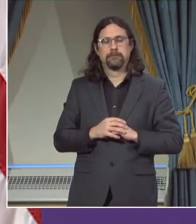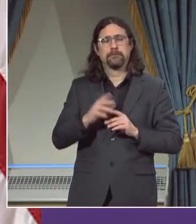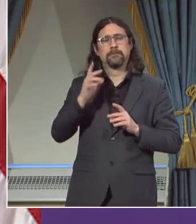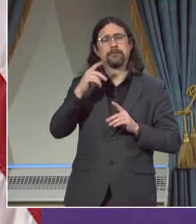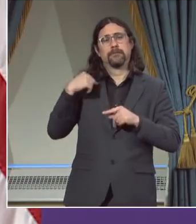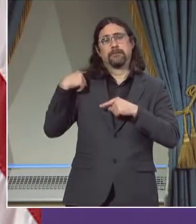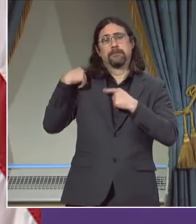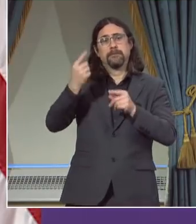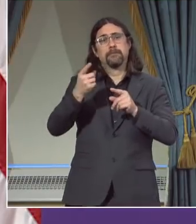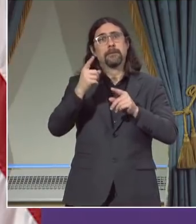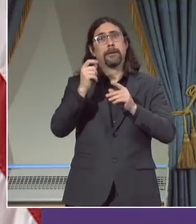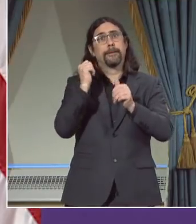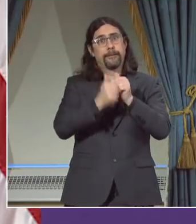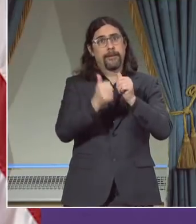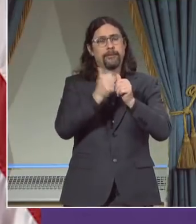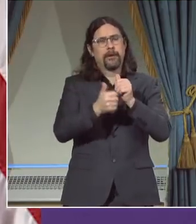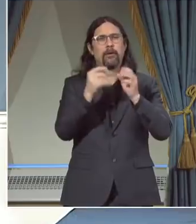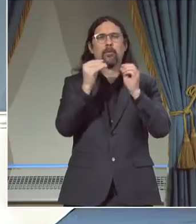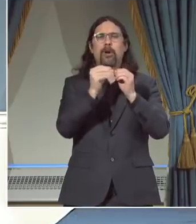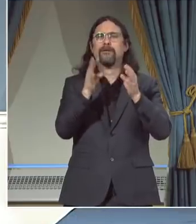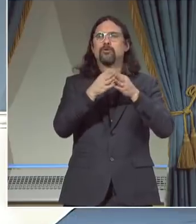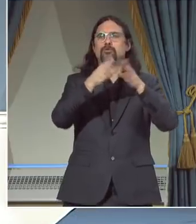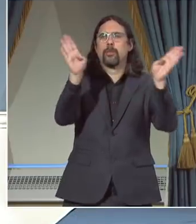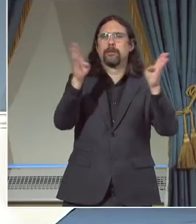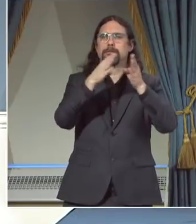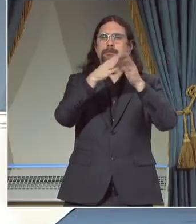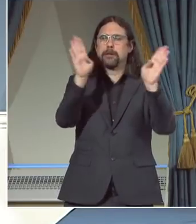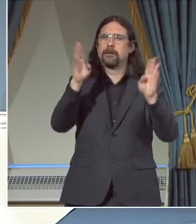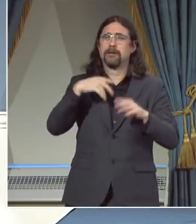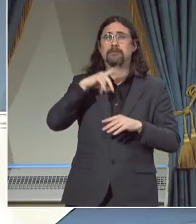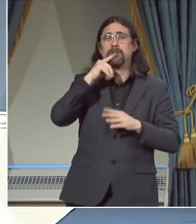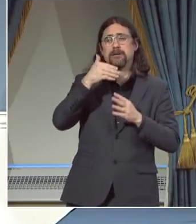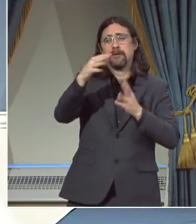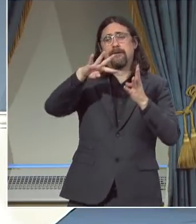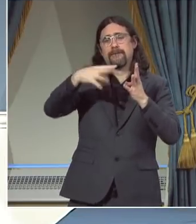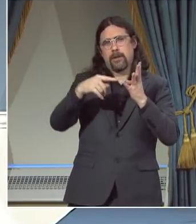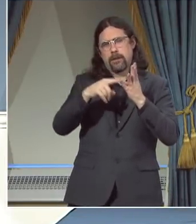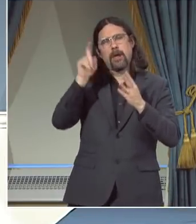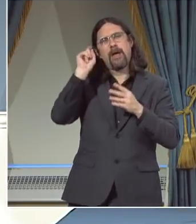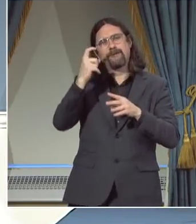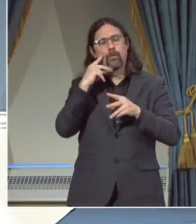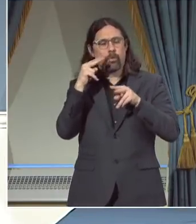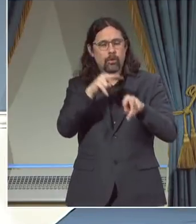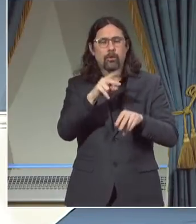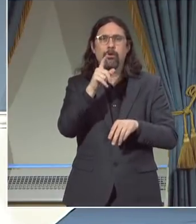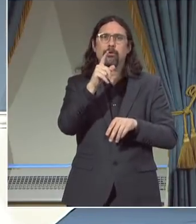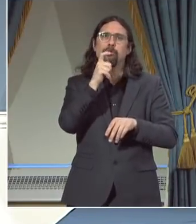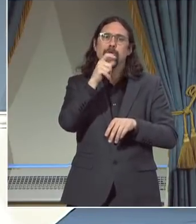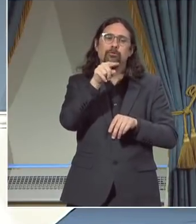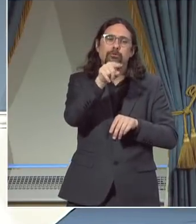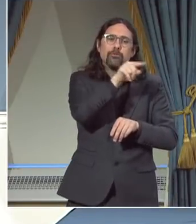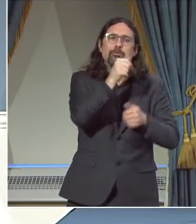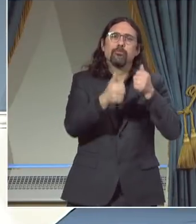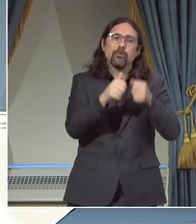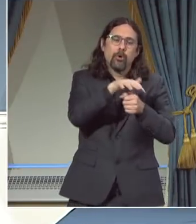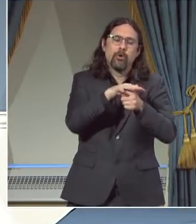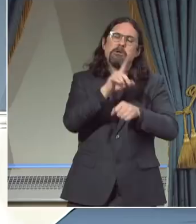BEEN AND ENSURE THAT NEW YORK CITY AND NEW YORK STATE ARE TRULY